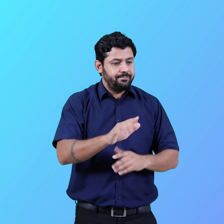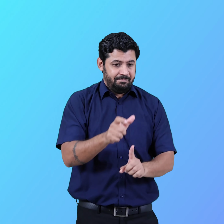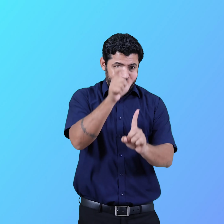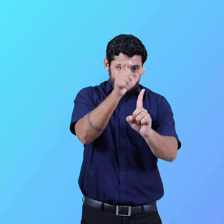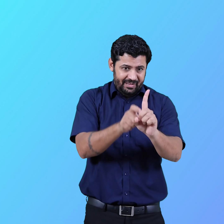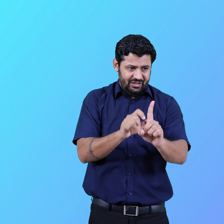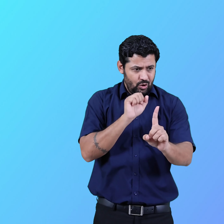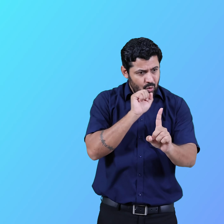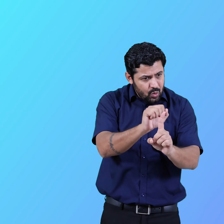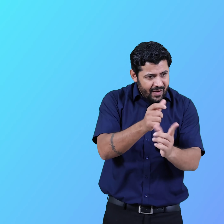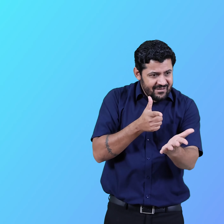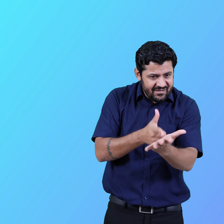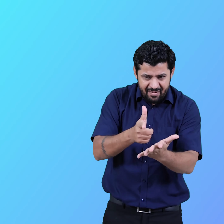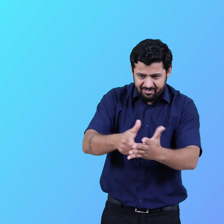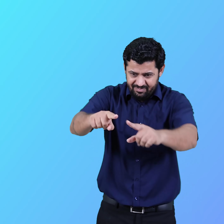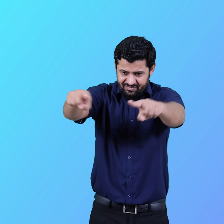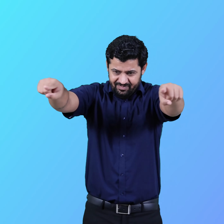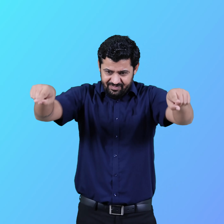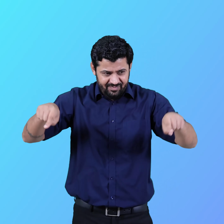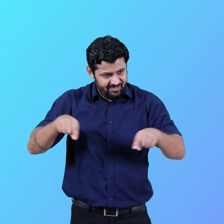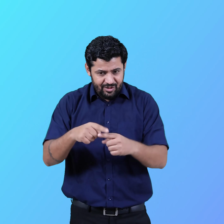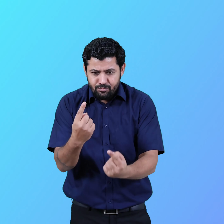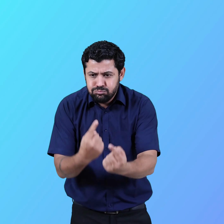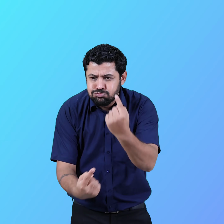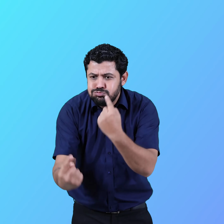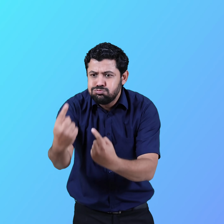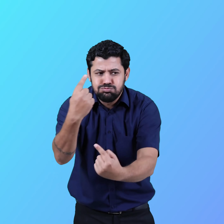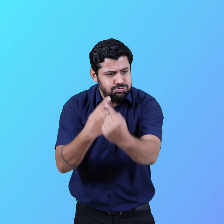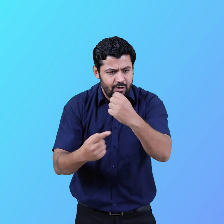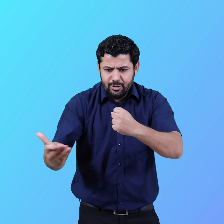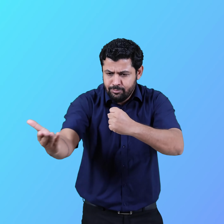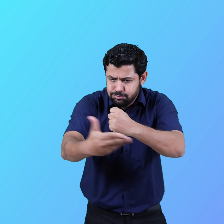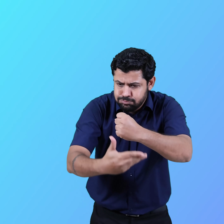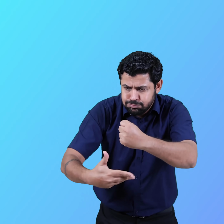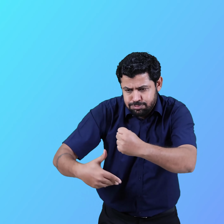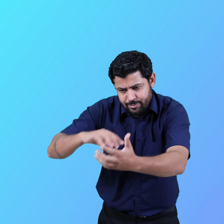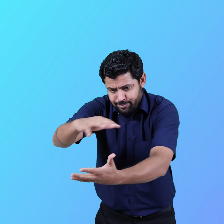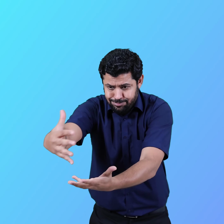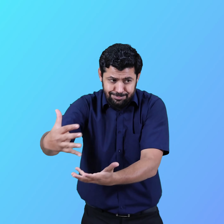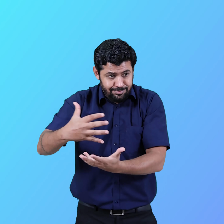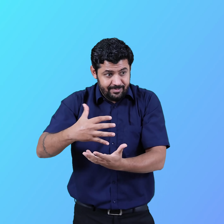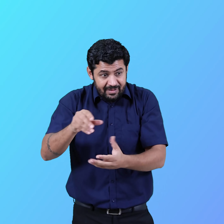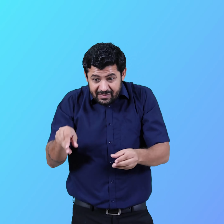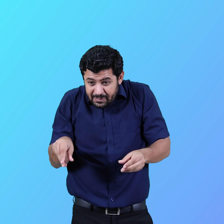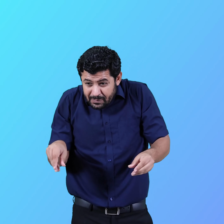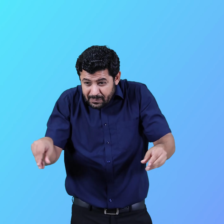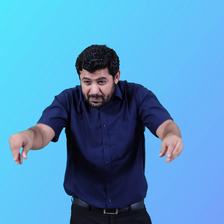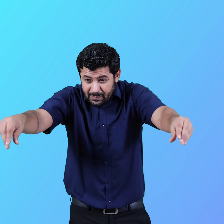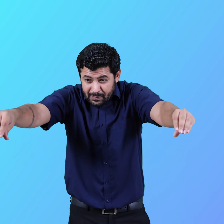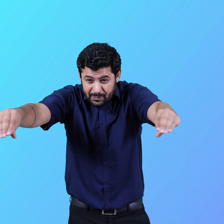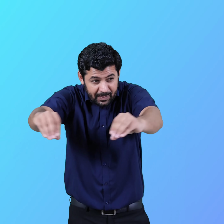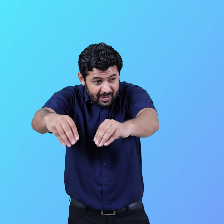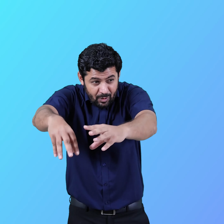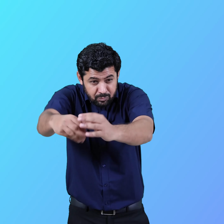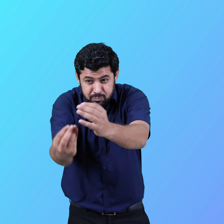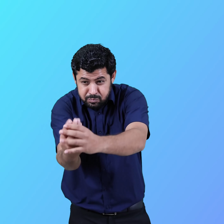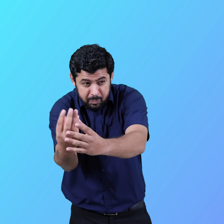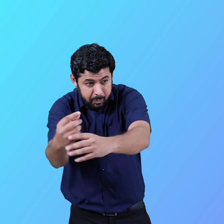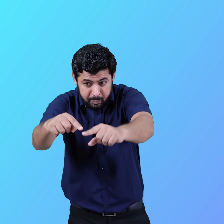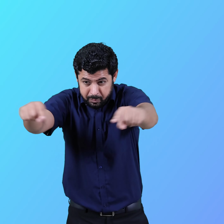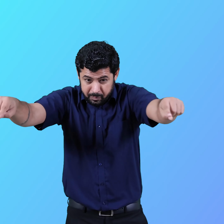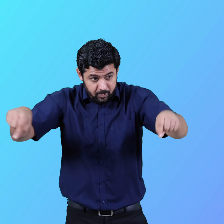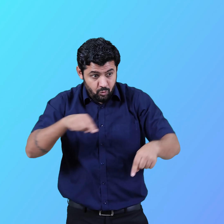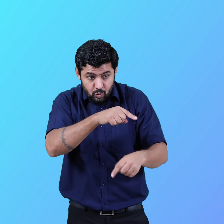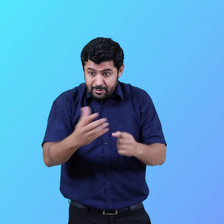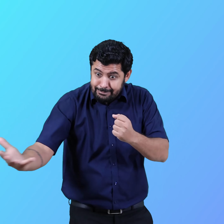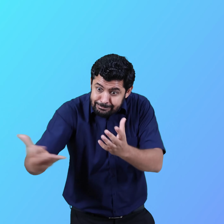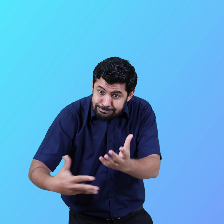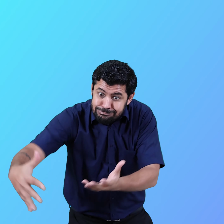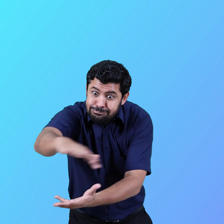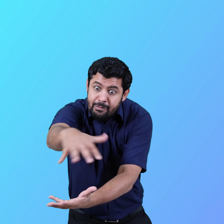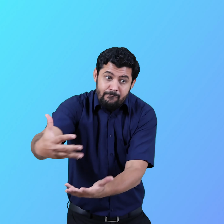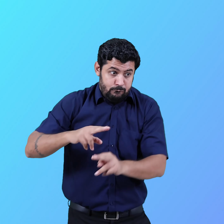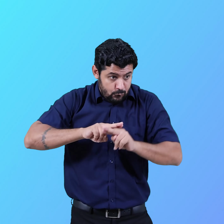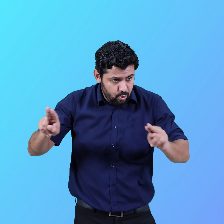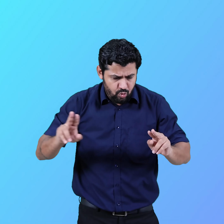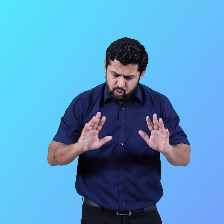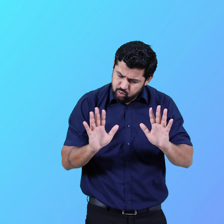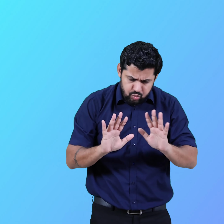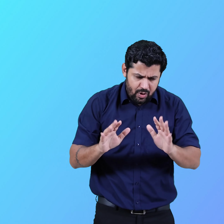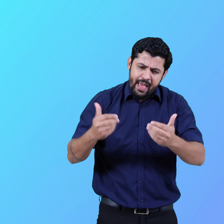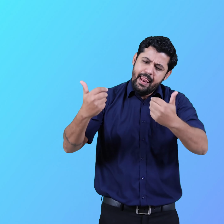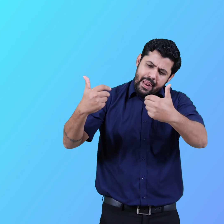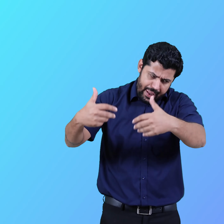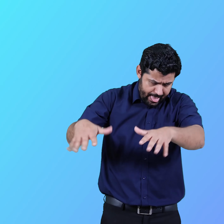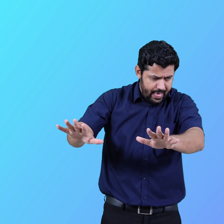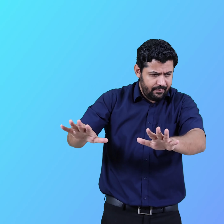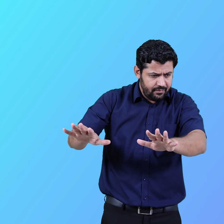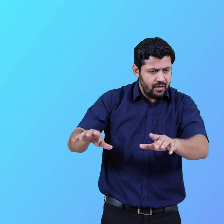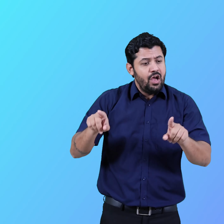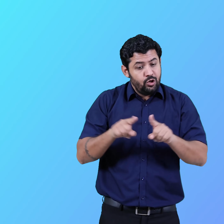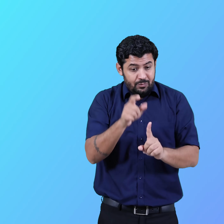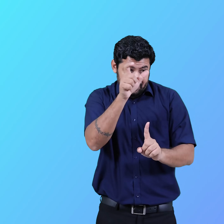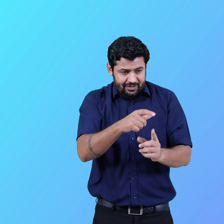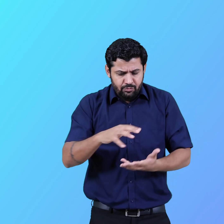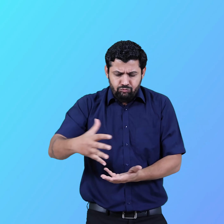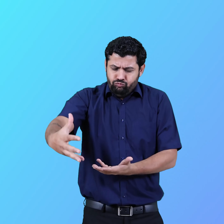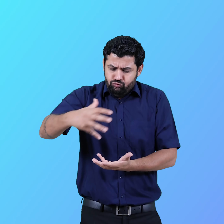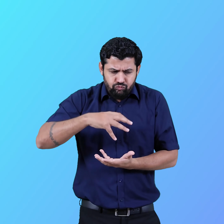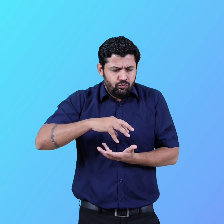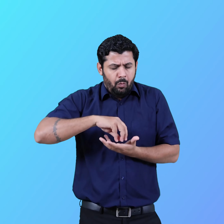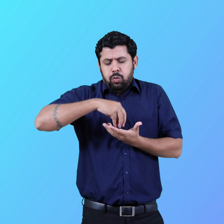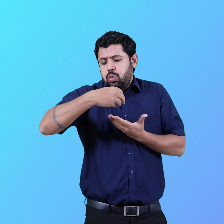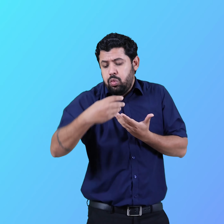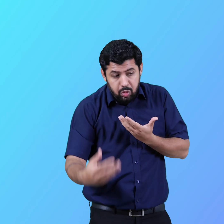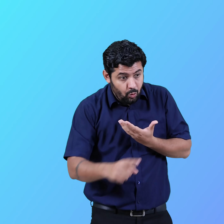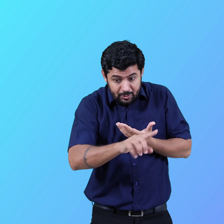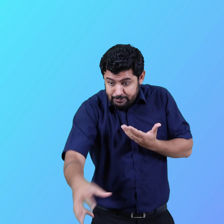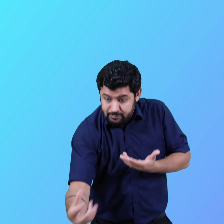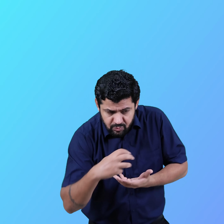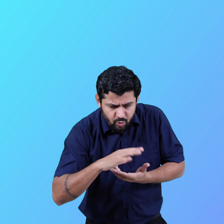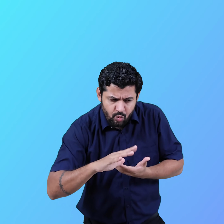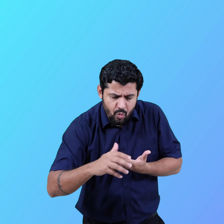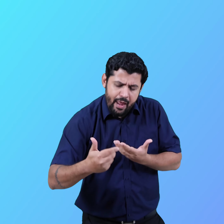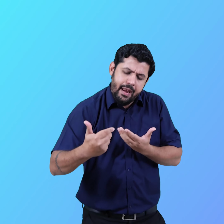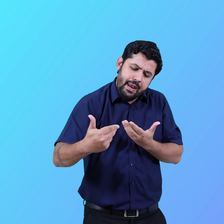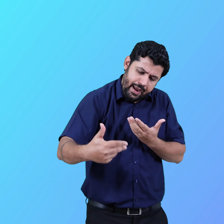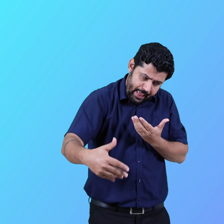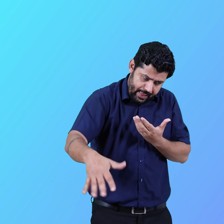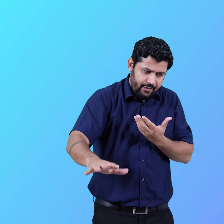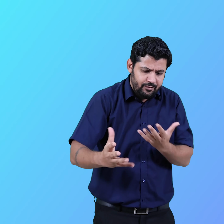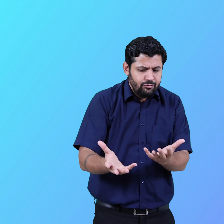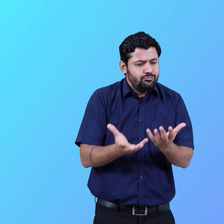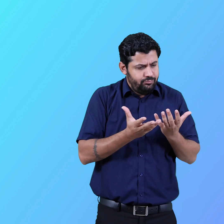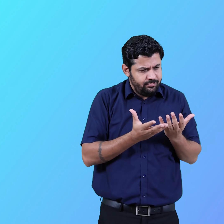“Also, when you harvest the crops on your land, don’t cut all the way to the corners of your field. Don’t pick up the grain that falls on the ground.